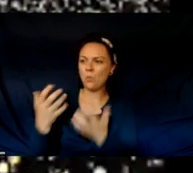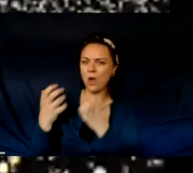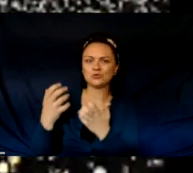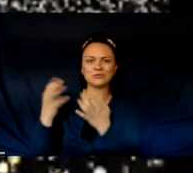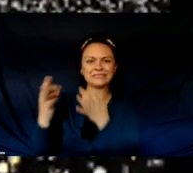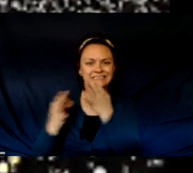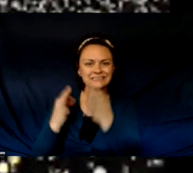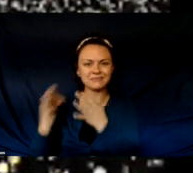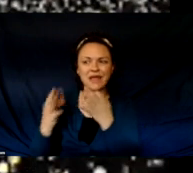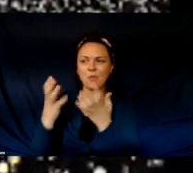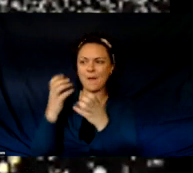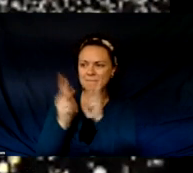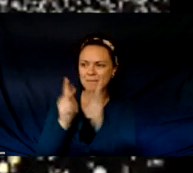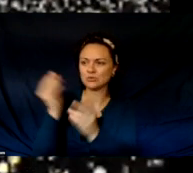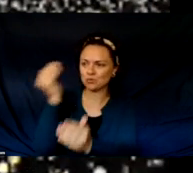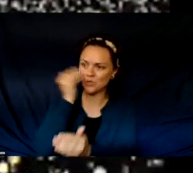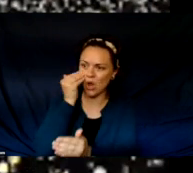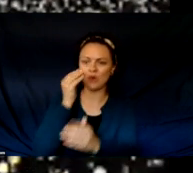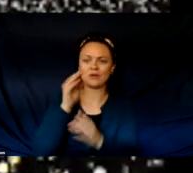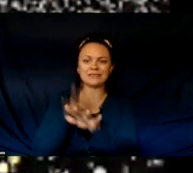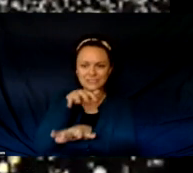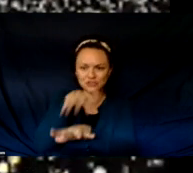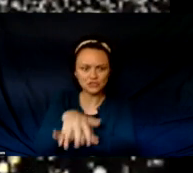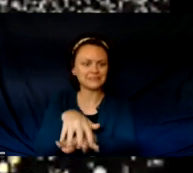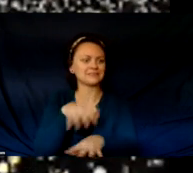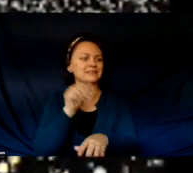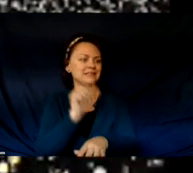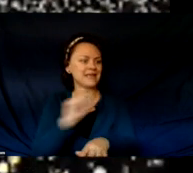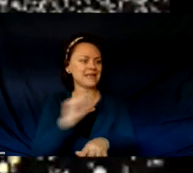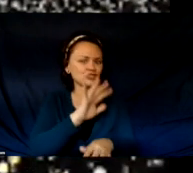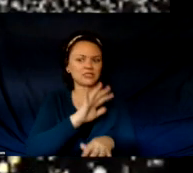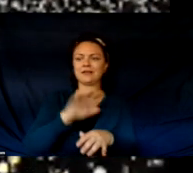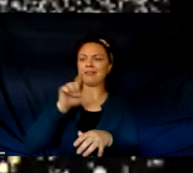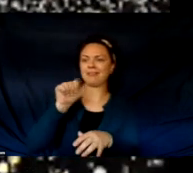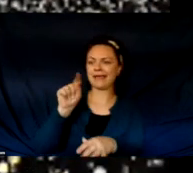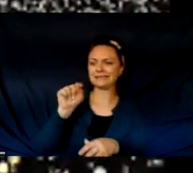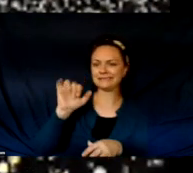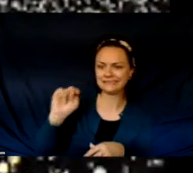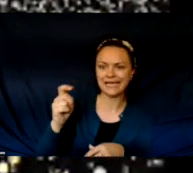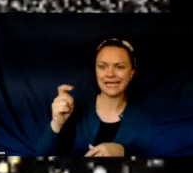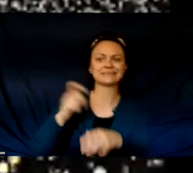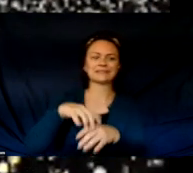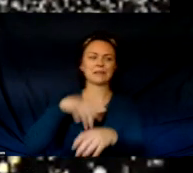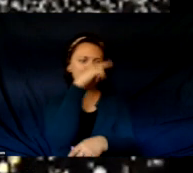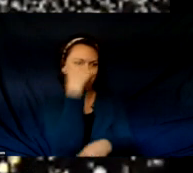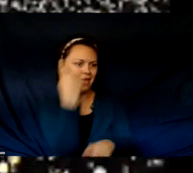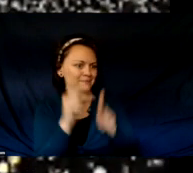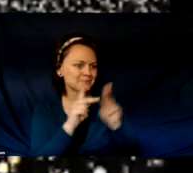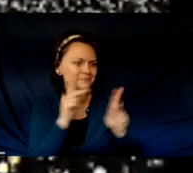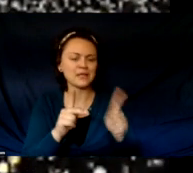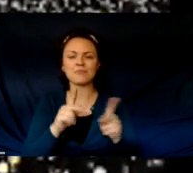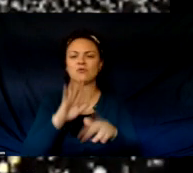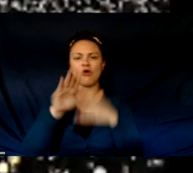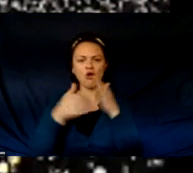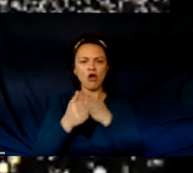there are Asian individuals, there are Latinx individuals, there are Black individuals that need to be at the forefront of